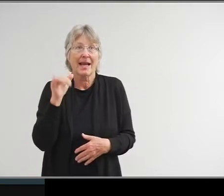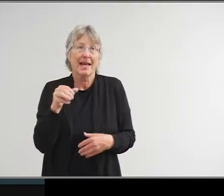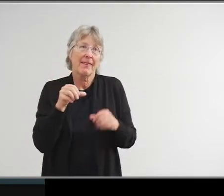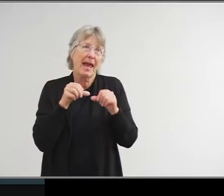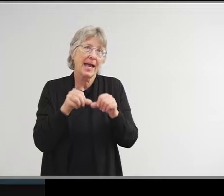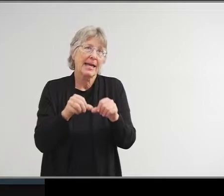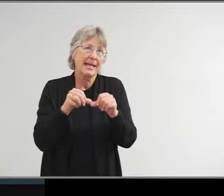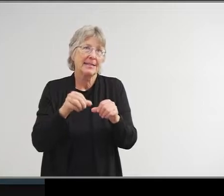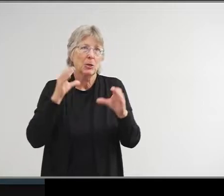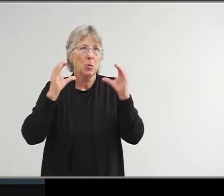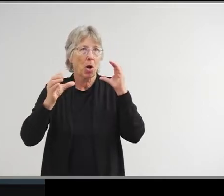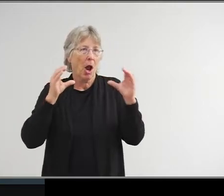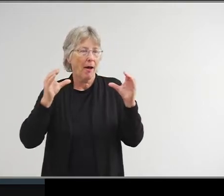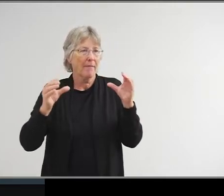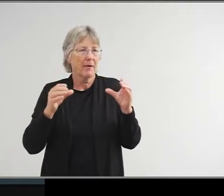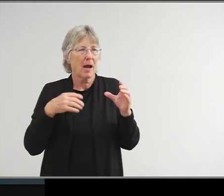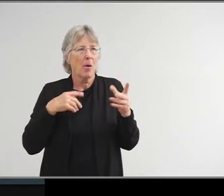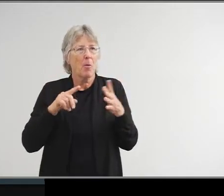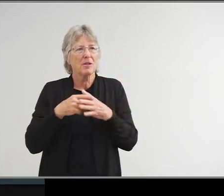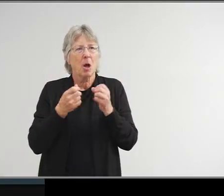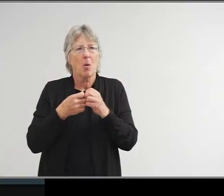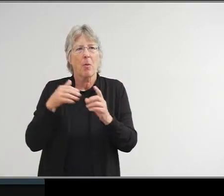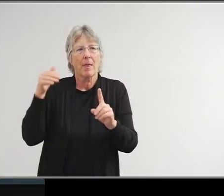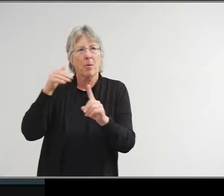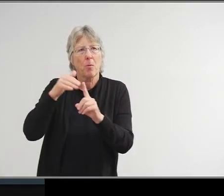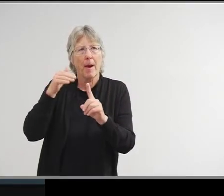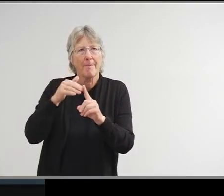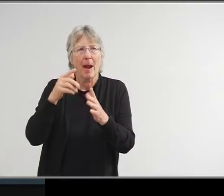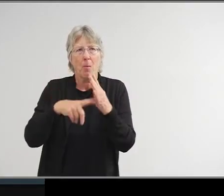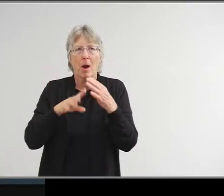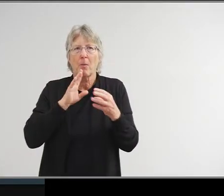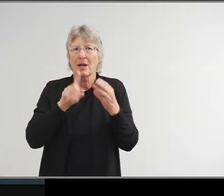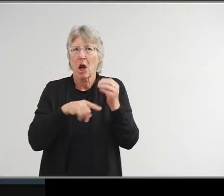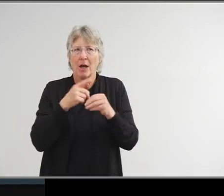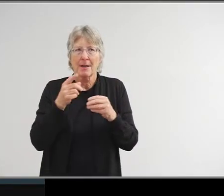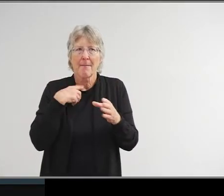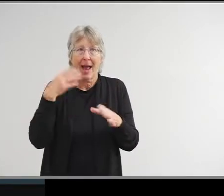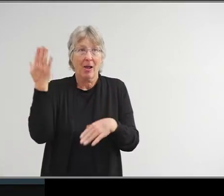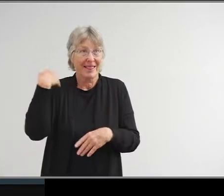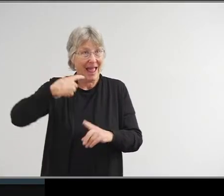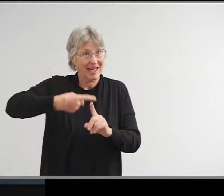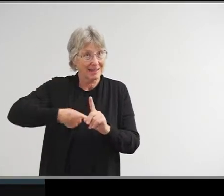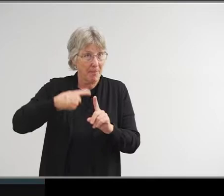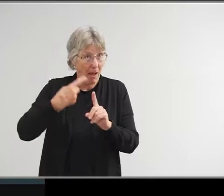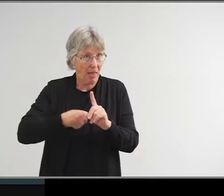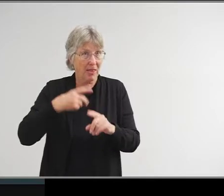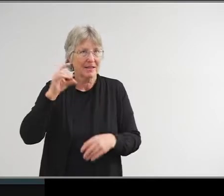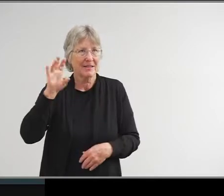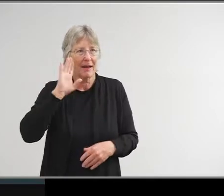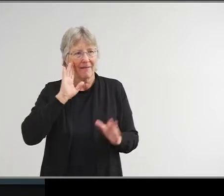I'd like to start just with a reminder as to what we shared in December. So in December, our focus was on two aspects